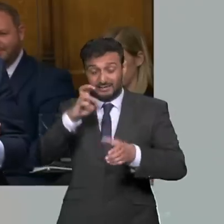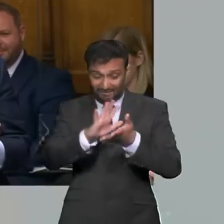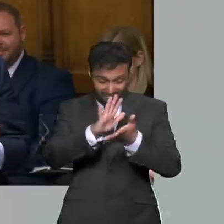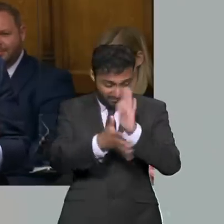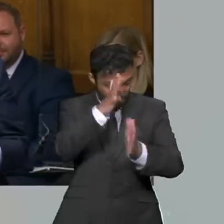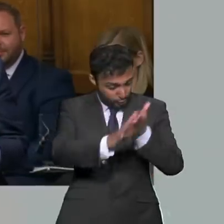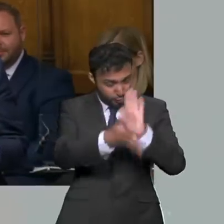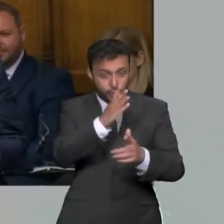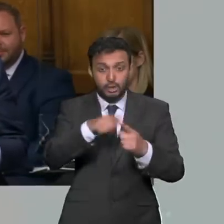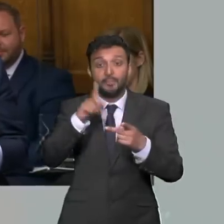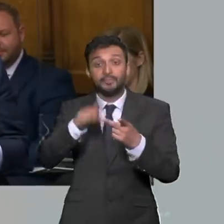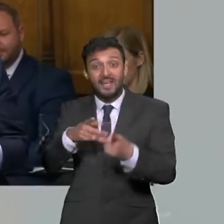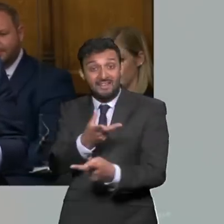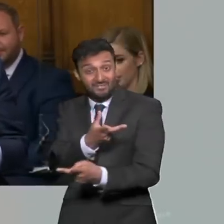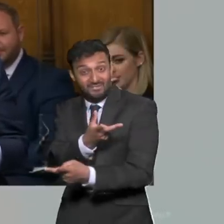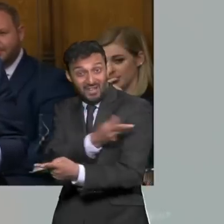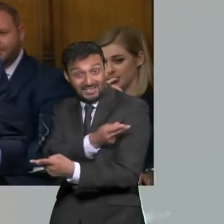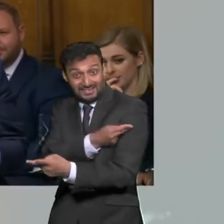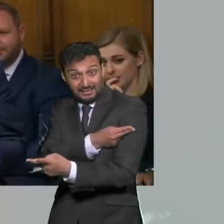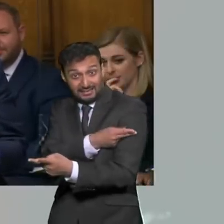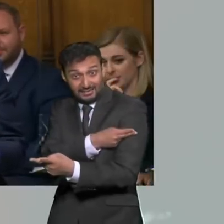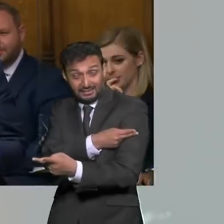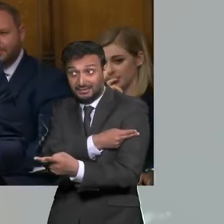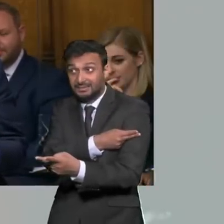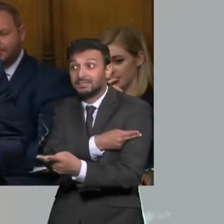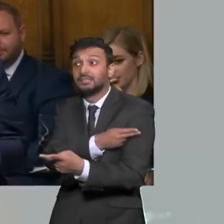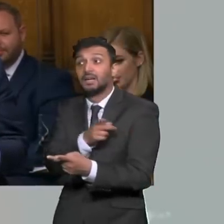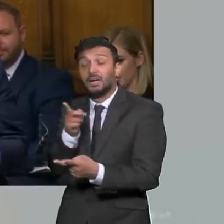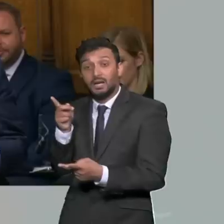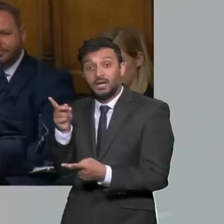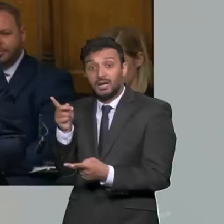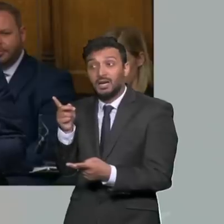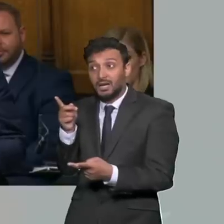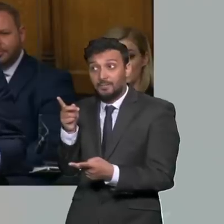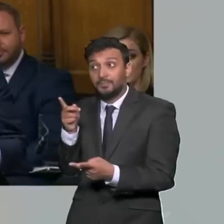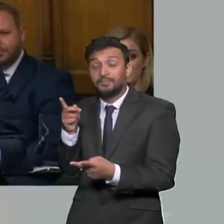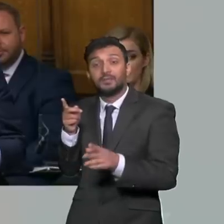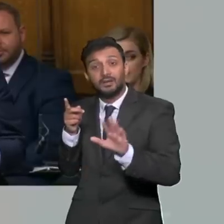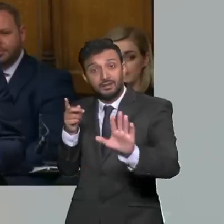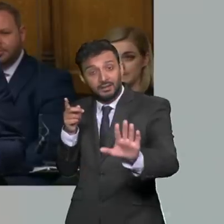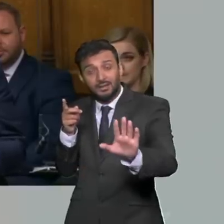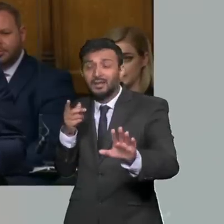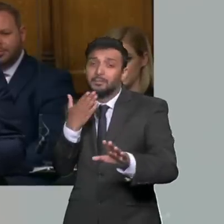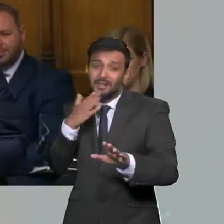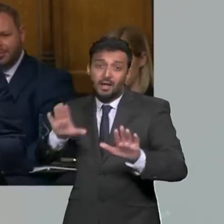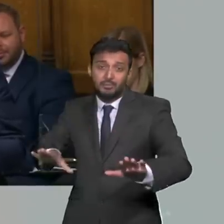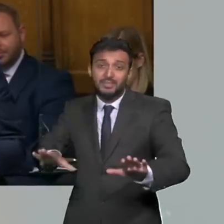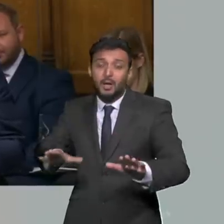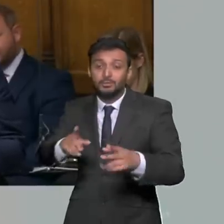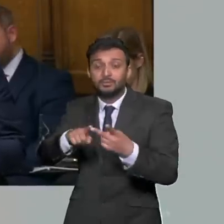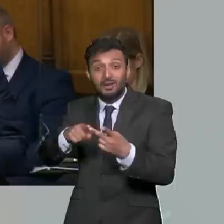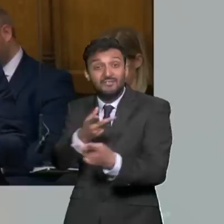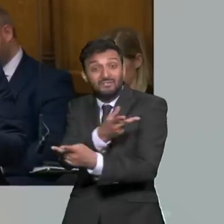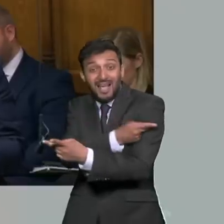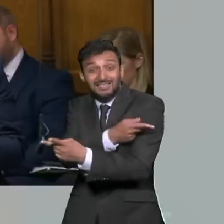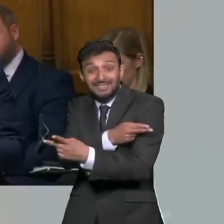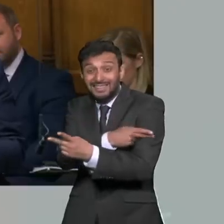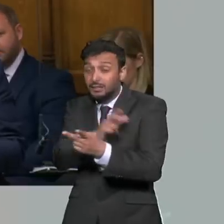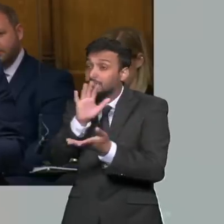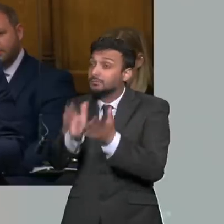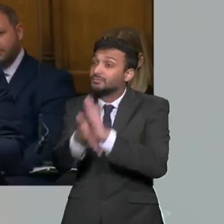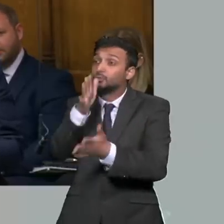If the Opposition can contain themselves—the vaccine roll-out is done.